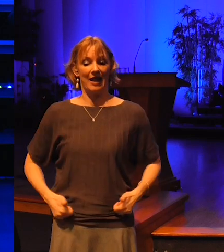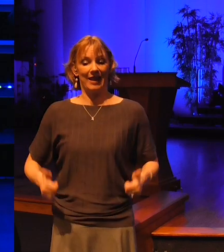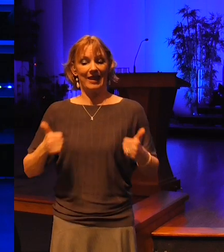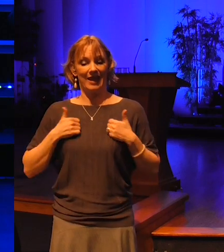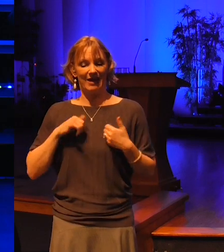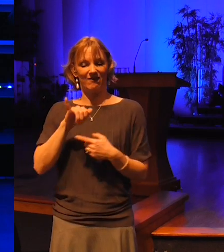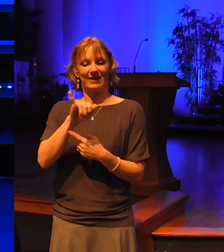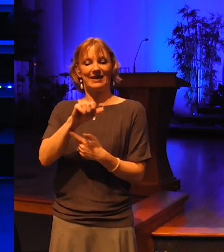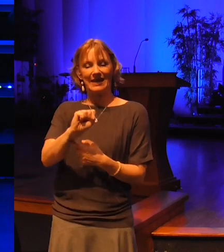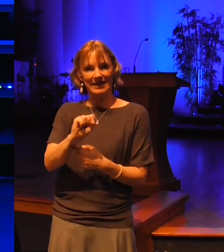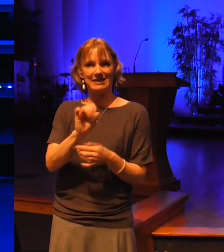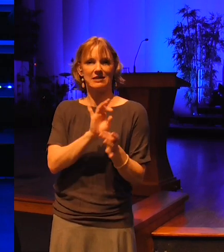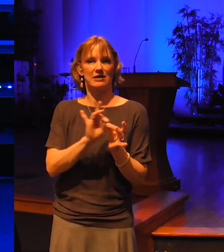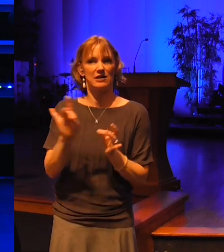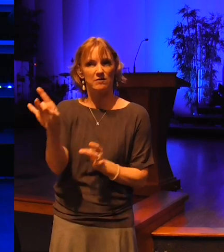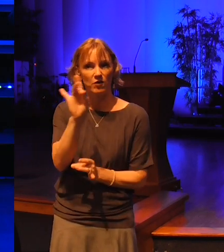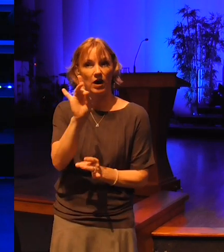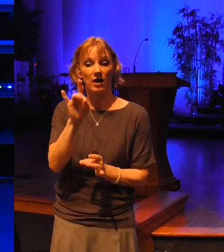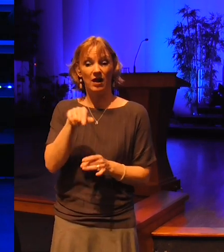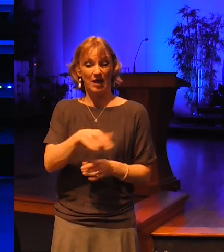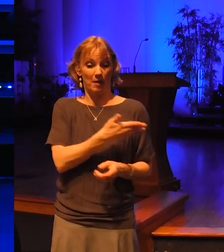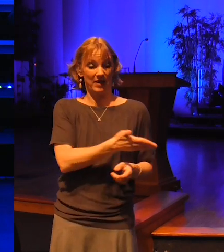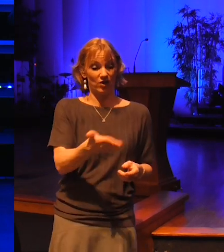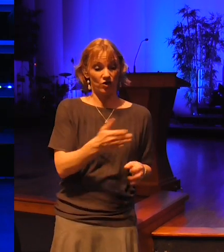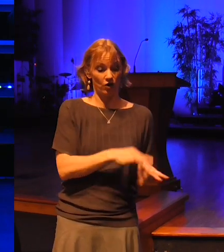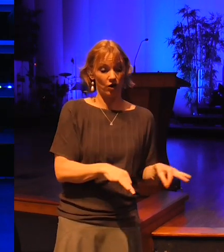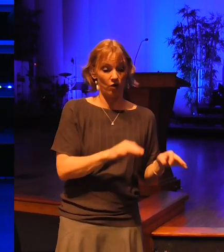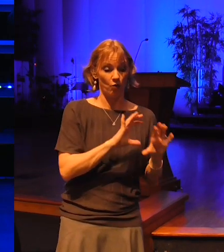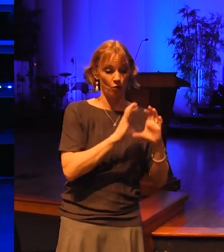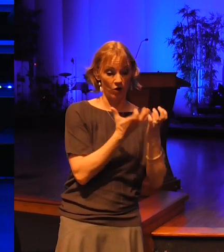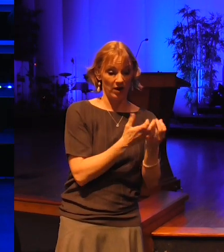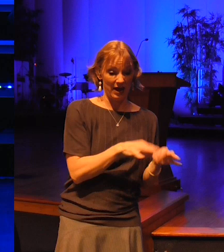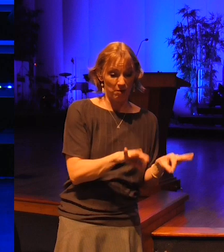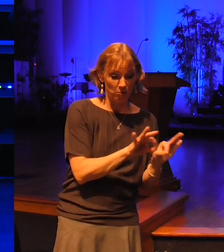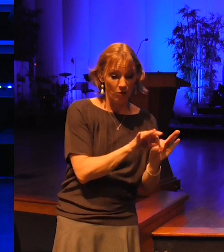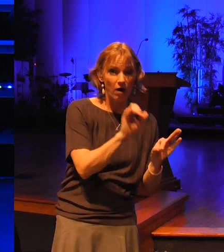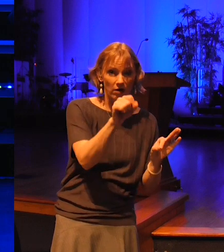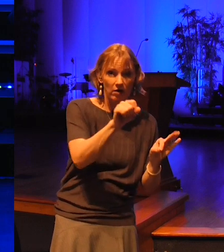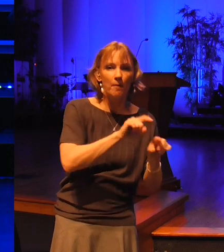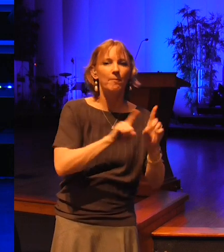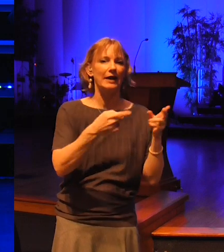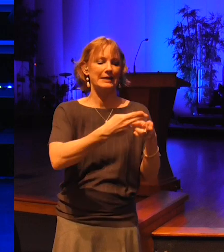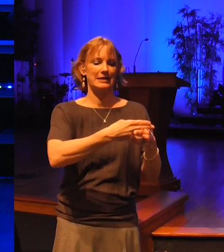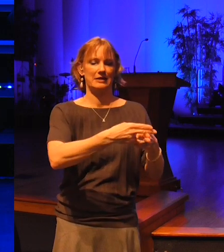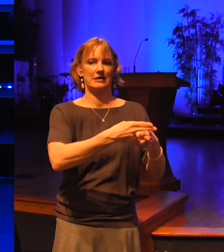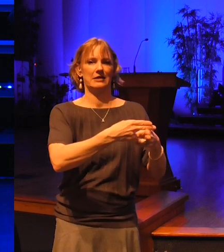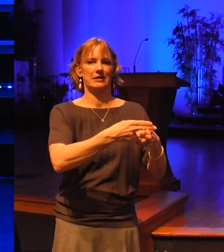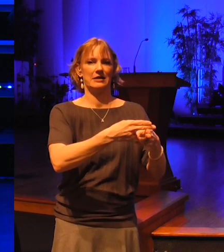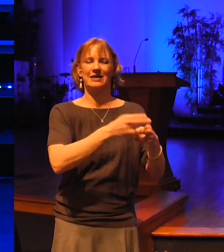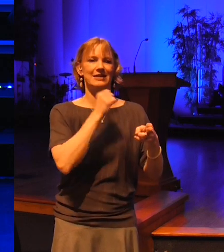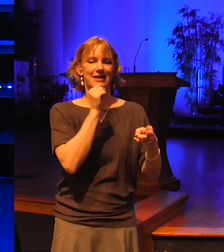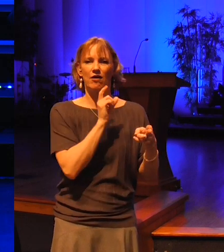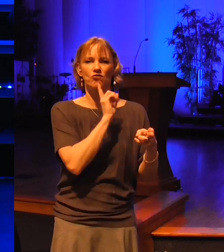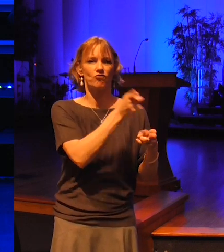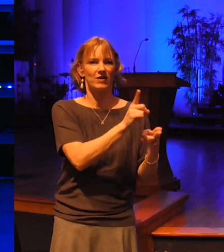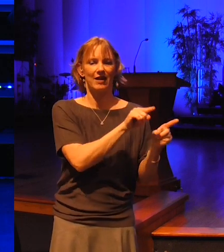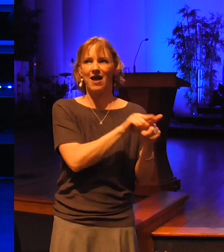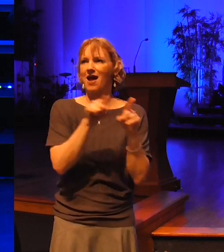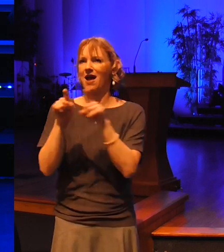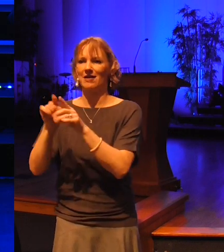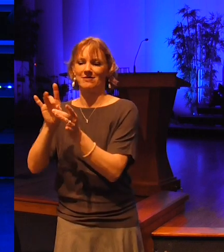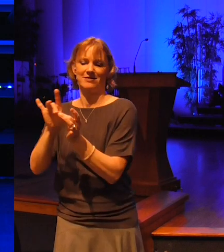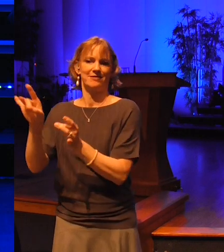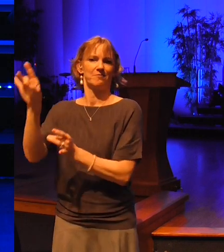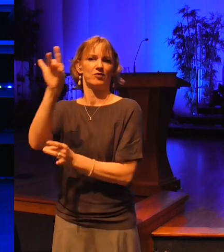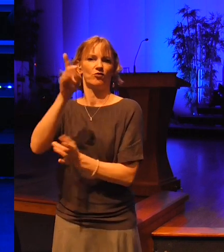and the material world although important is temporal it's not as real as the spiritual truth